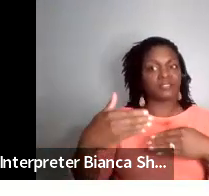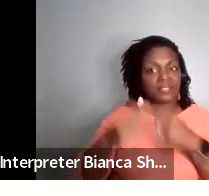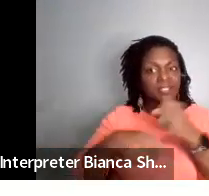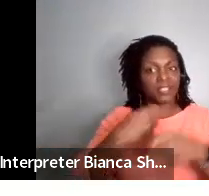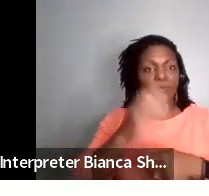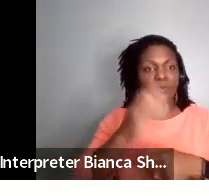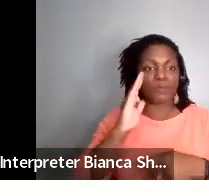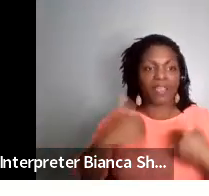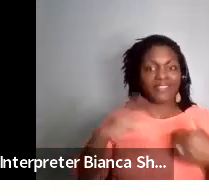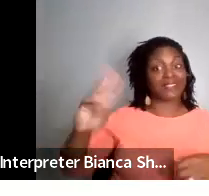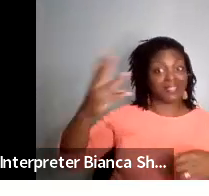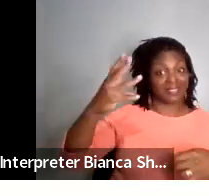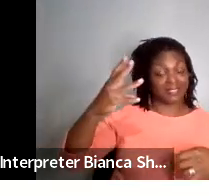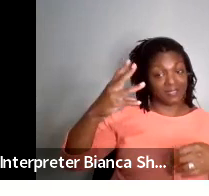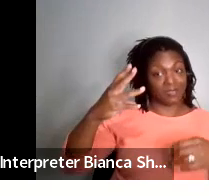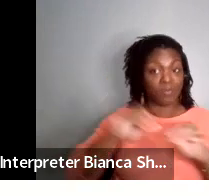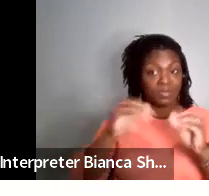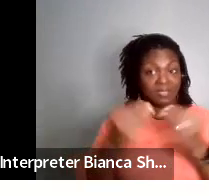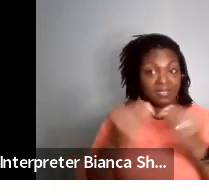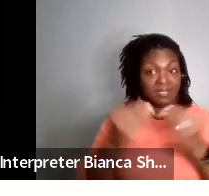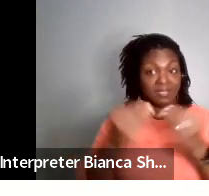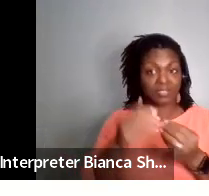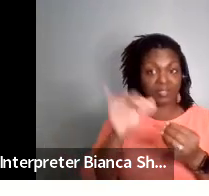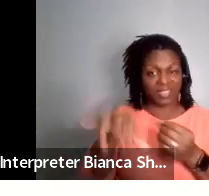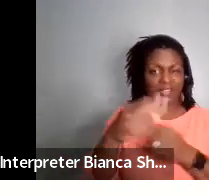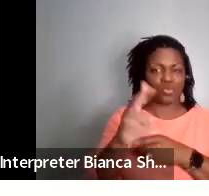My name's your organization, which will be here and through the managed care.